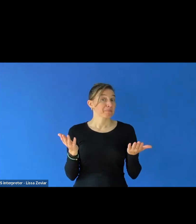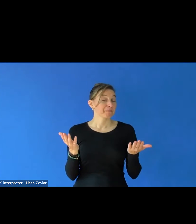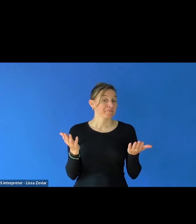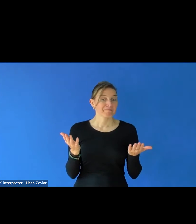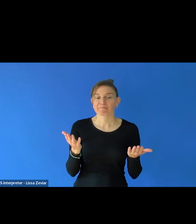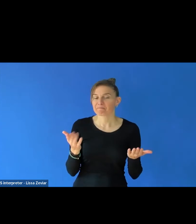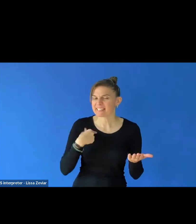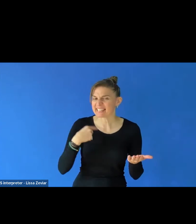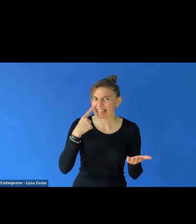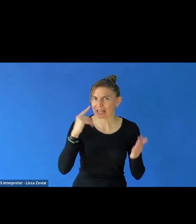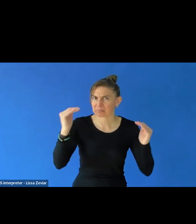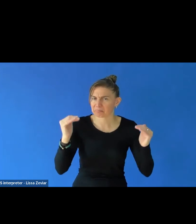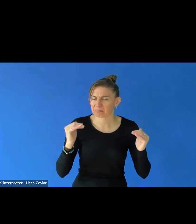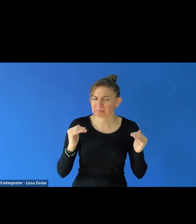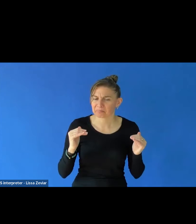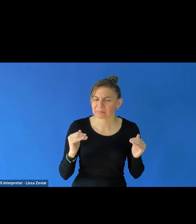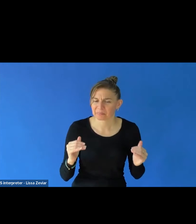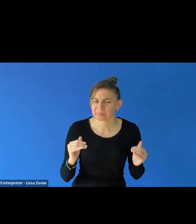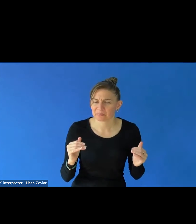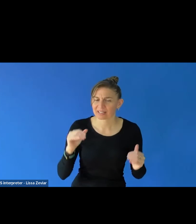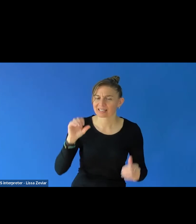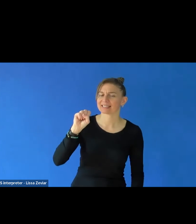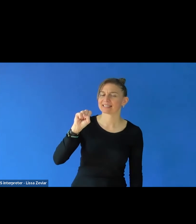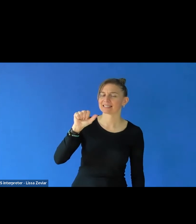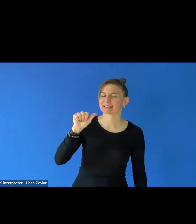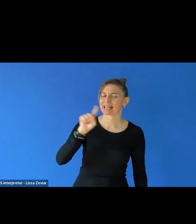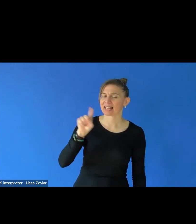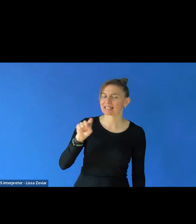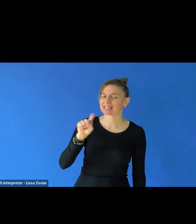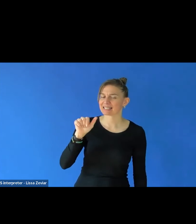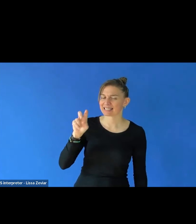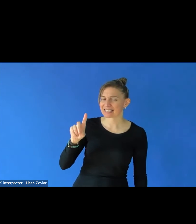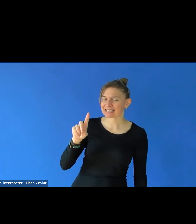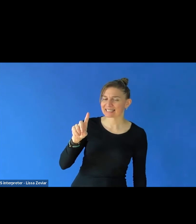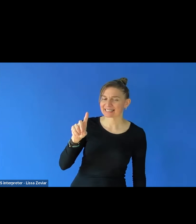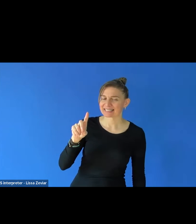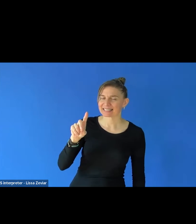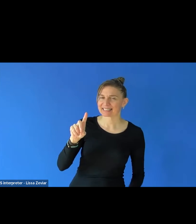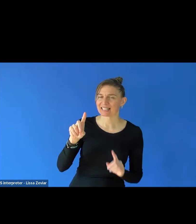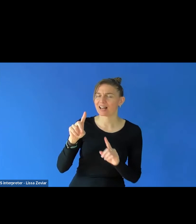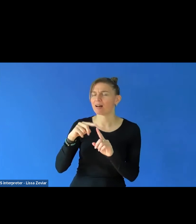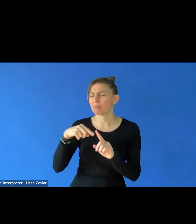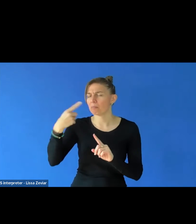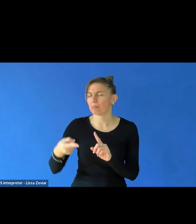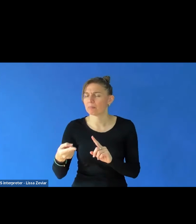I'll do that. Hopefully, we'll get Grace Back. I know she has a lot to say.